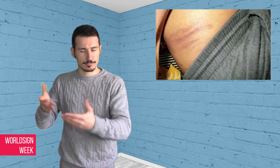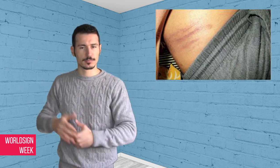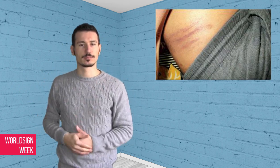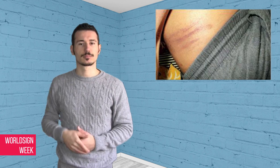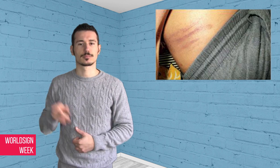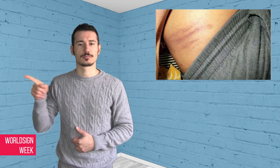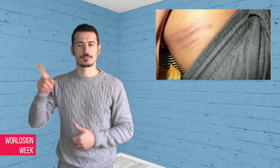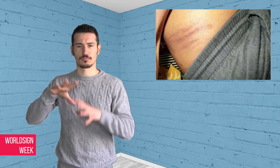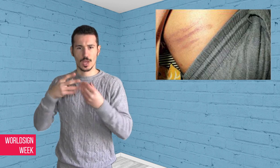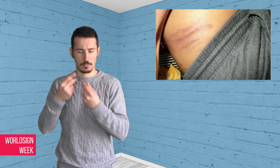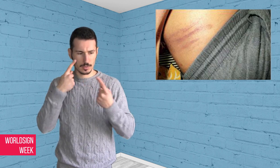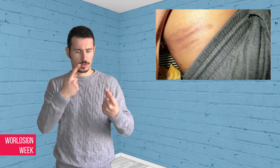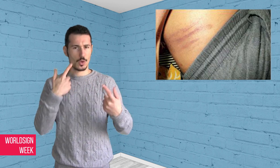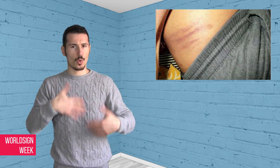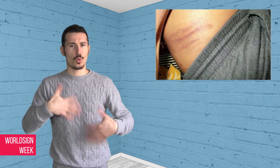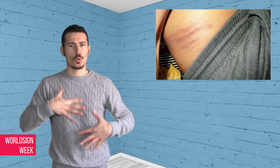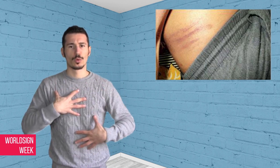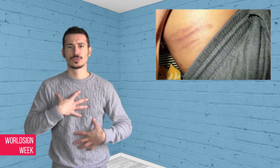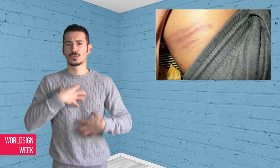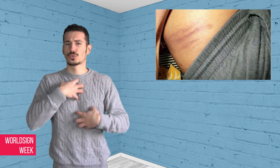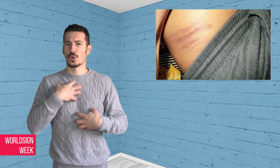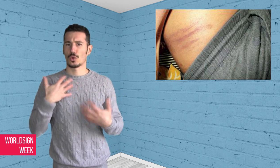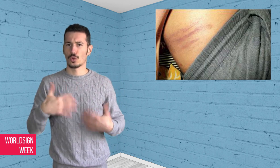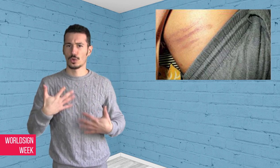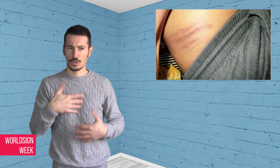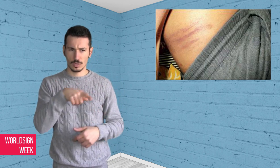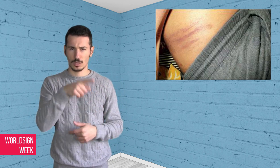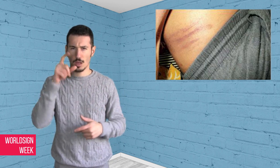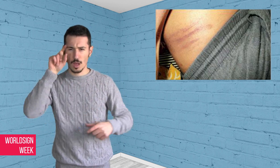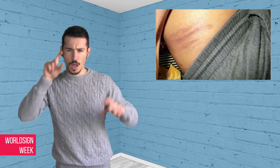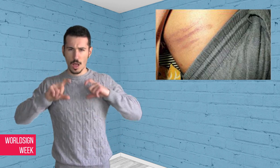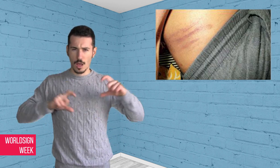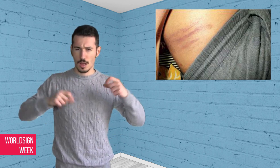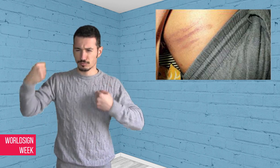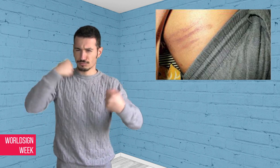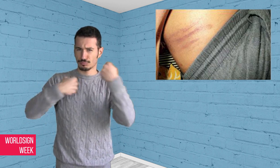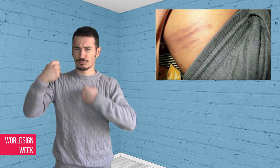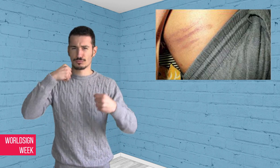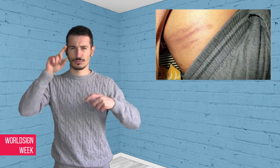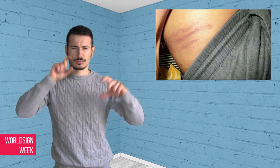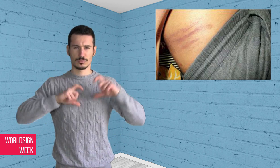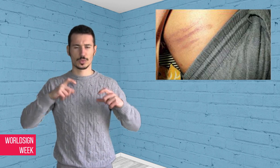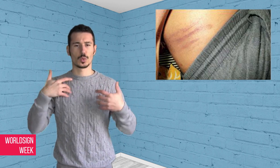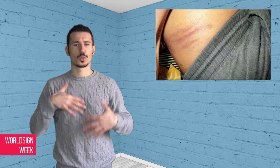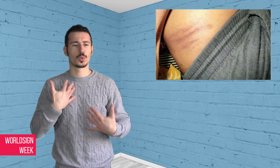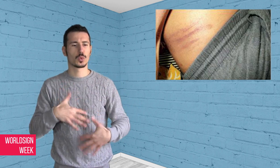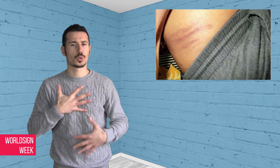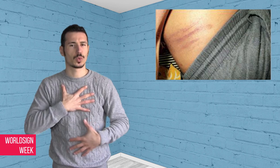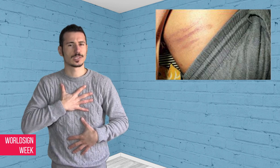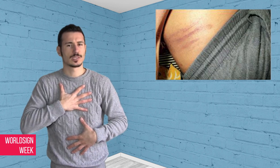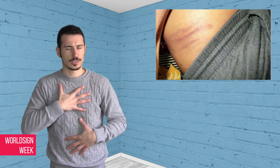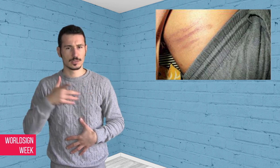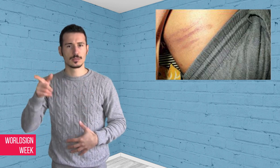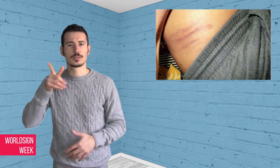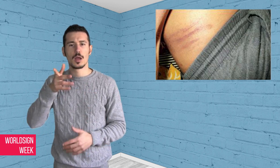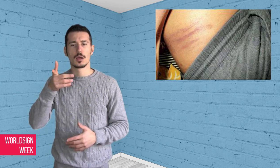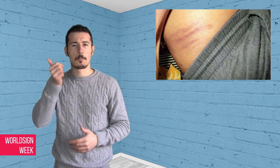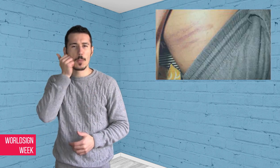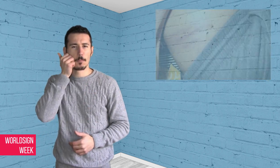with a stick or a belt”. Police reports the accused suspect is